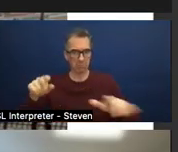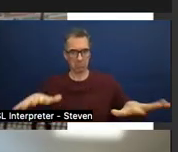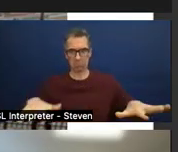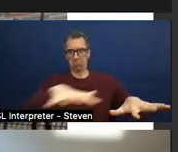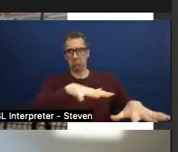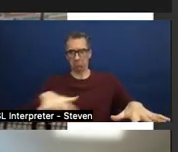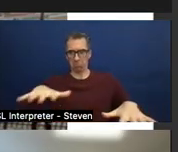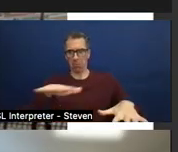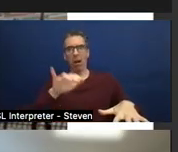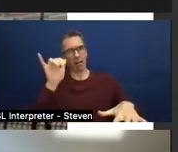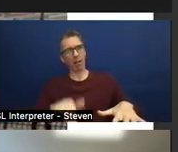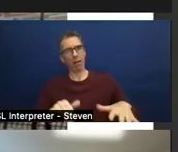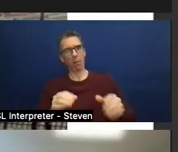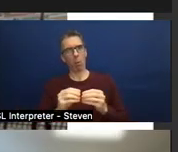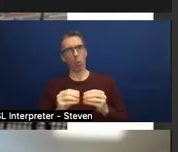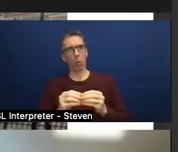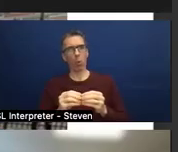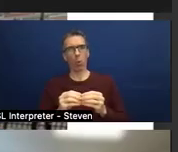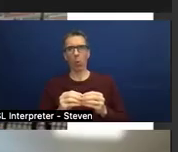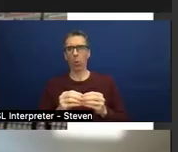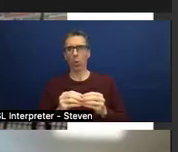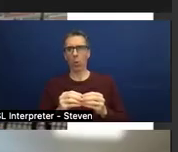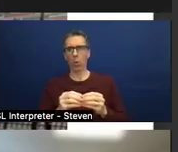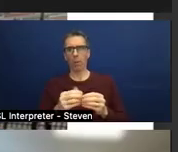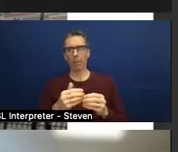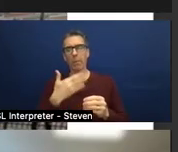with this nicer or stop rather, is that the shelter